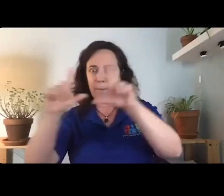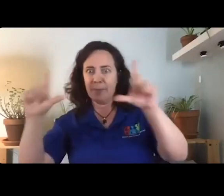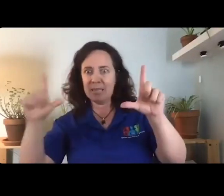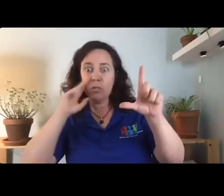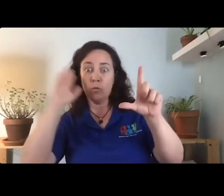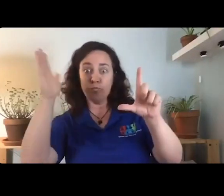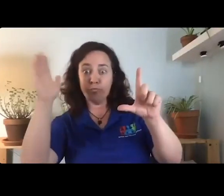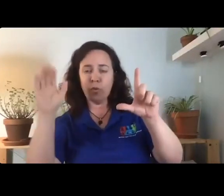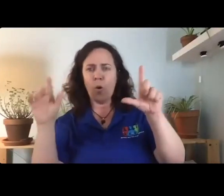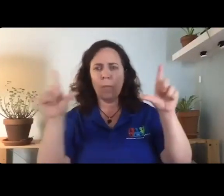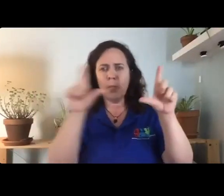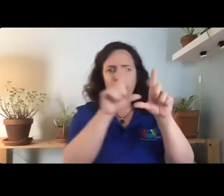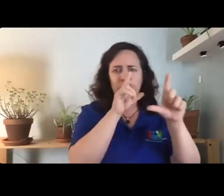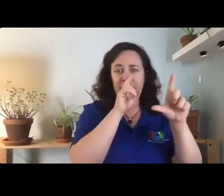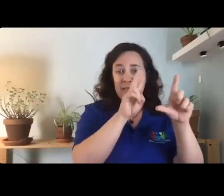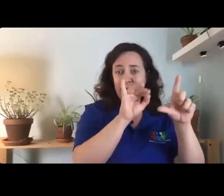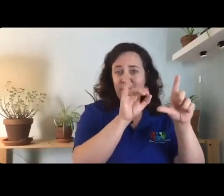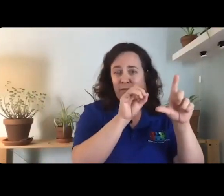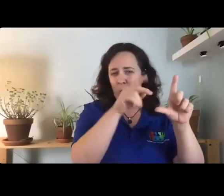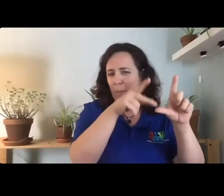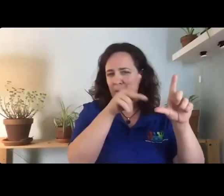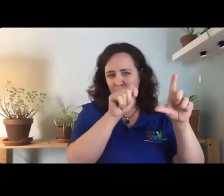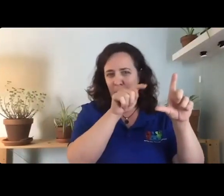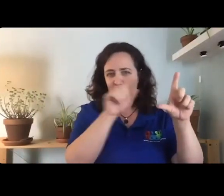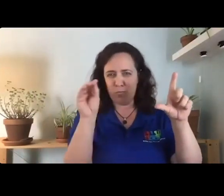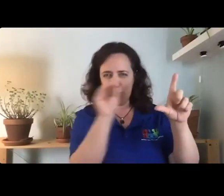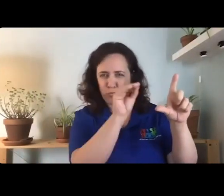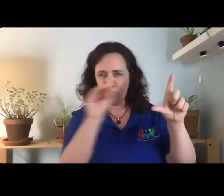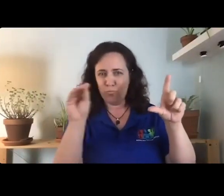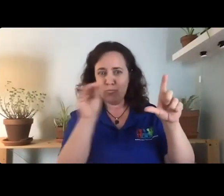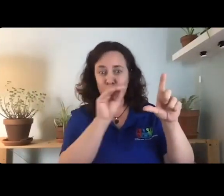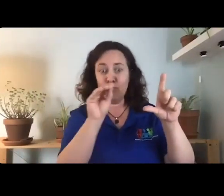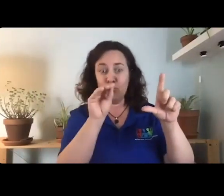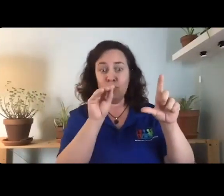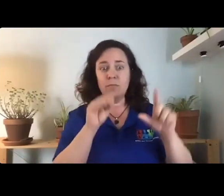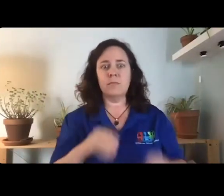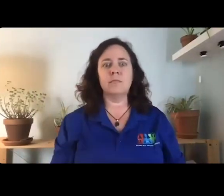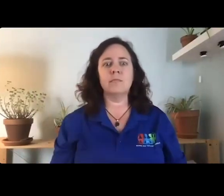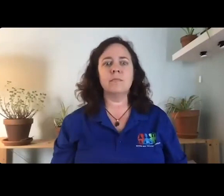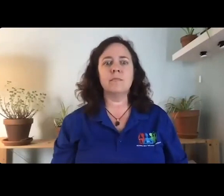There's a fine line that is white in between the panel view and the PowerPoint view.